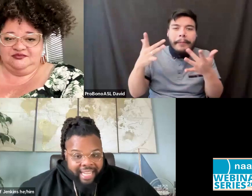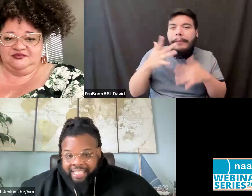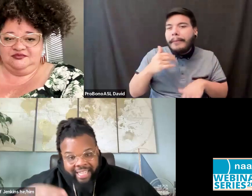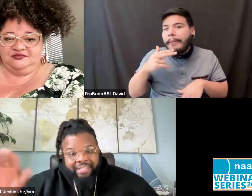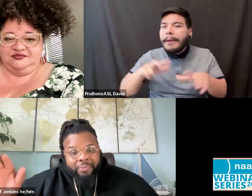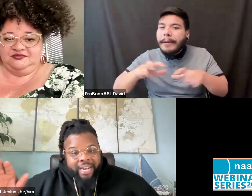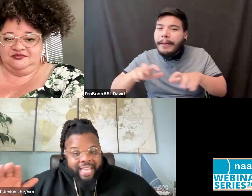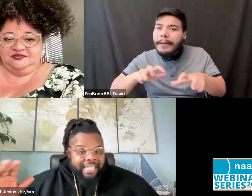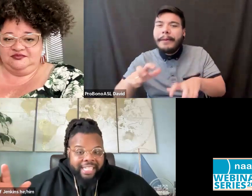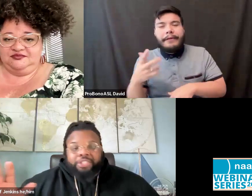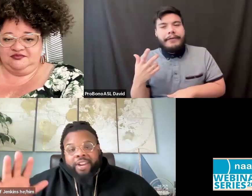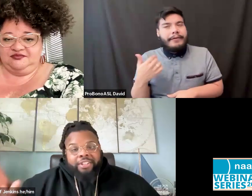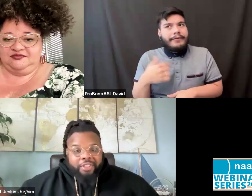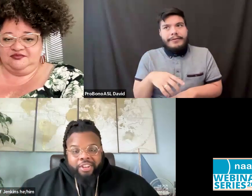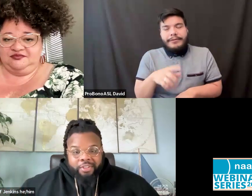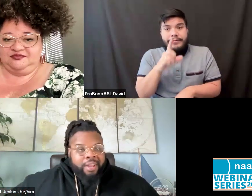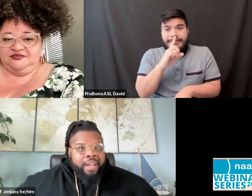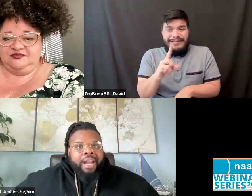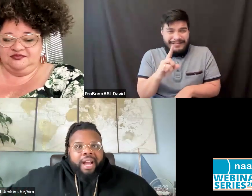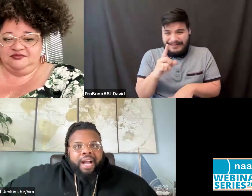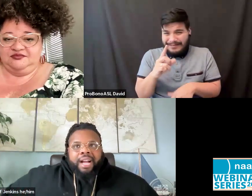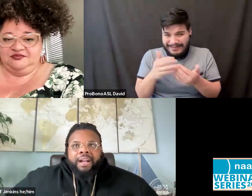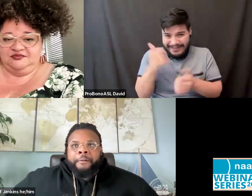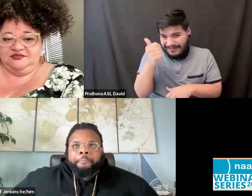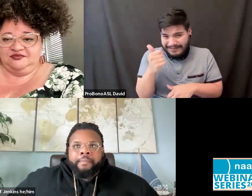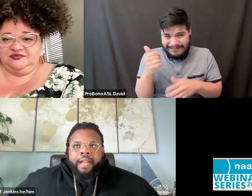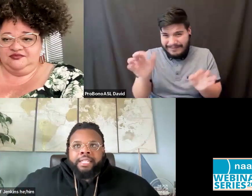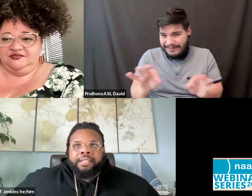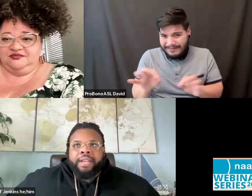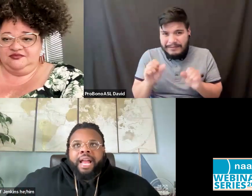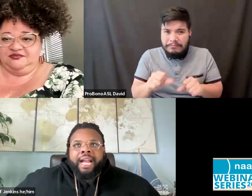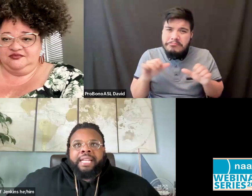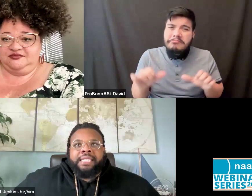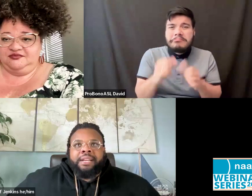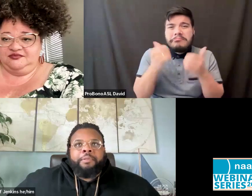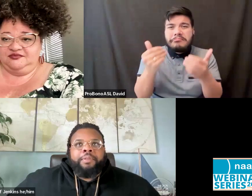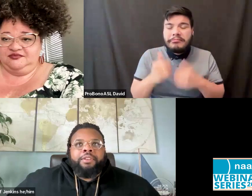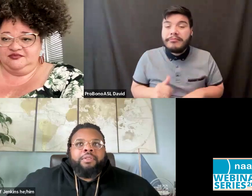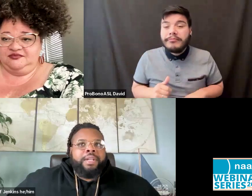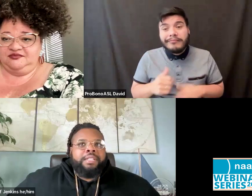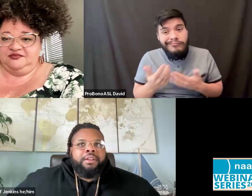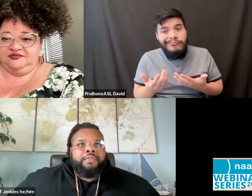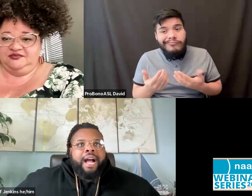is is one of the easiest trails you could do. And so, yeah, I just tell people to do the research.